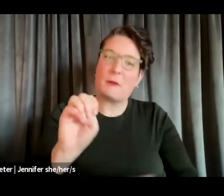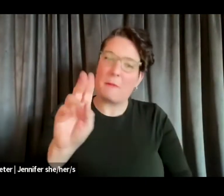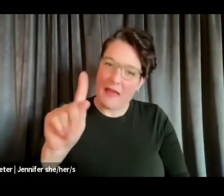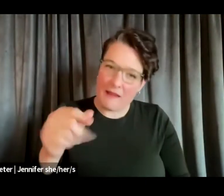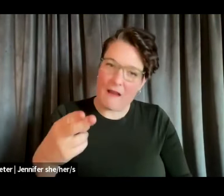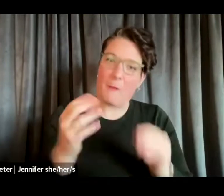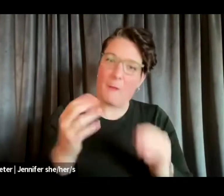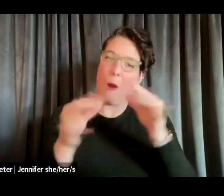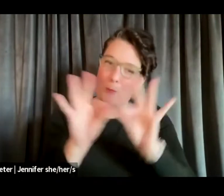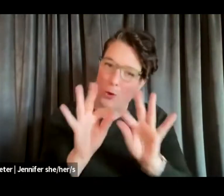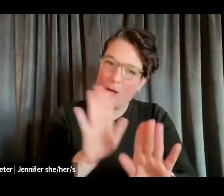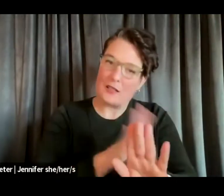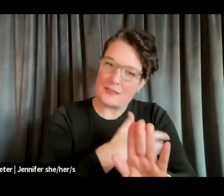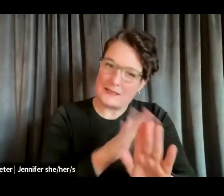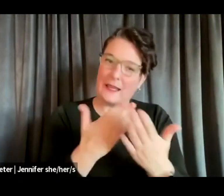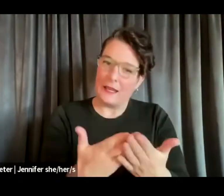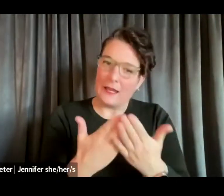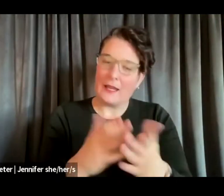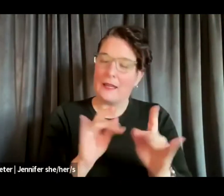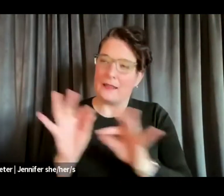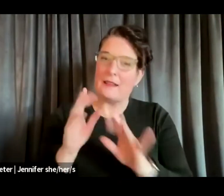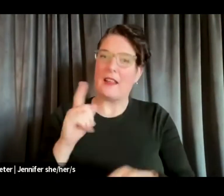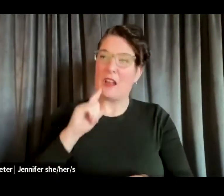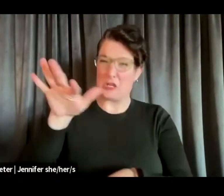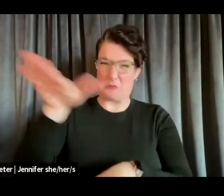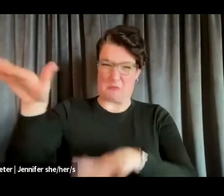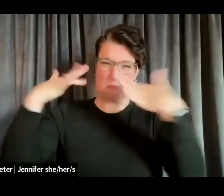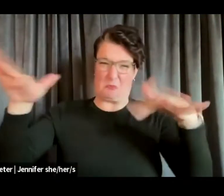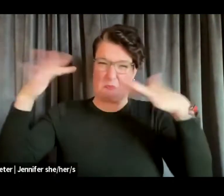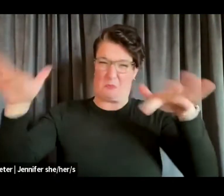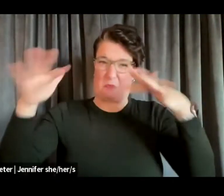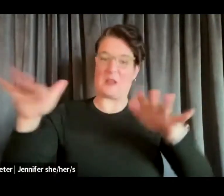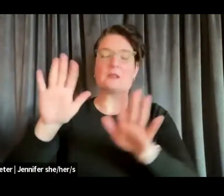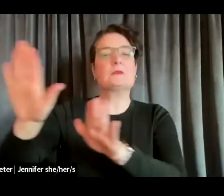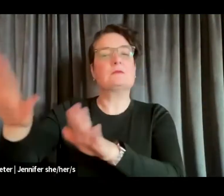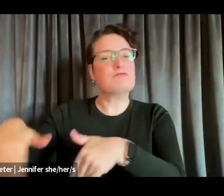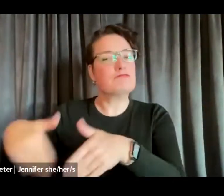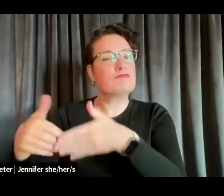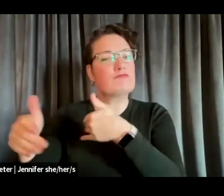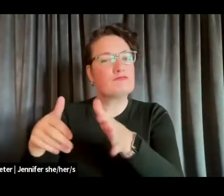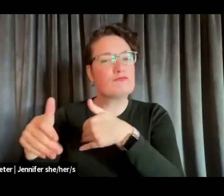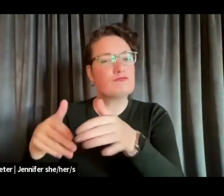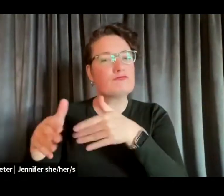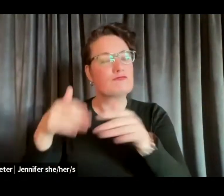and like, everybody was very noisy during that moment.